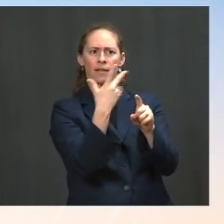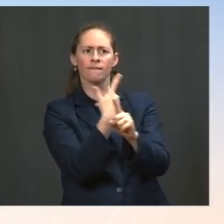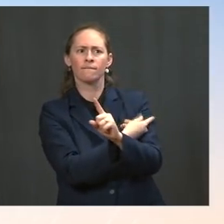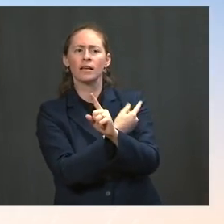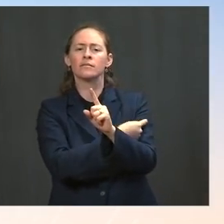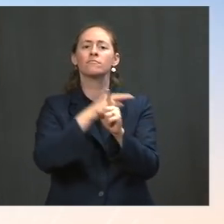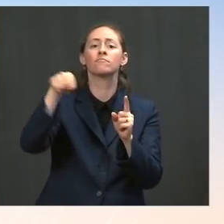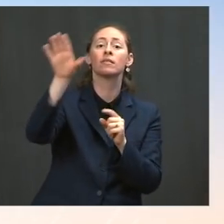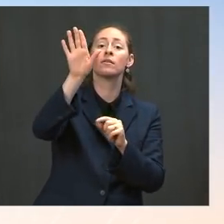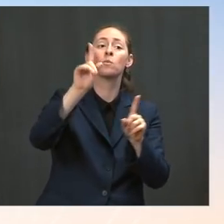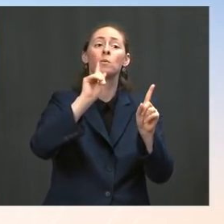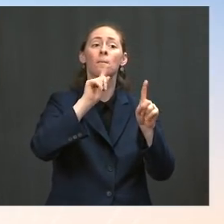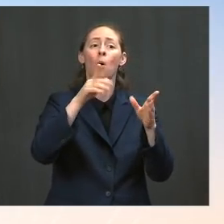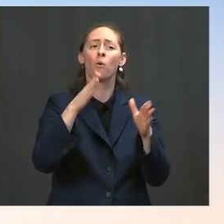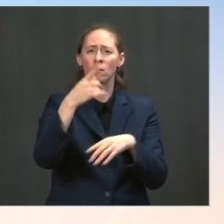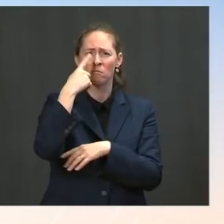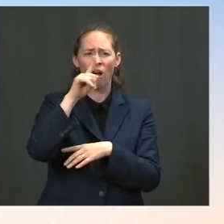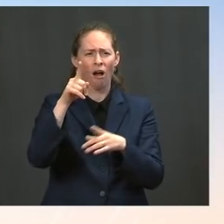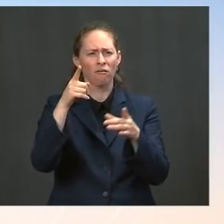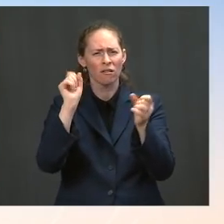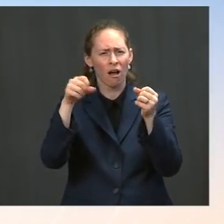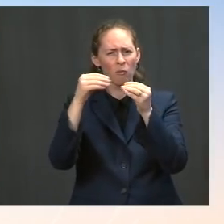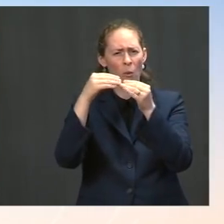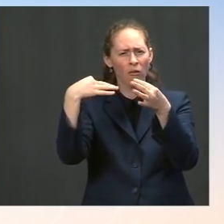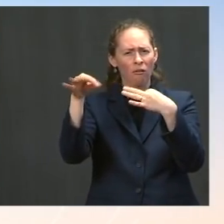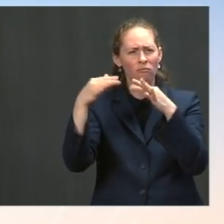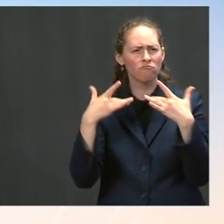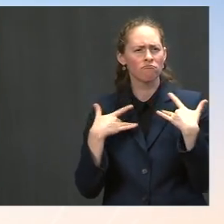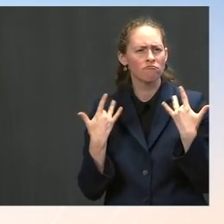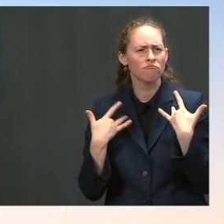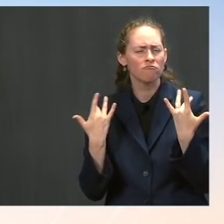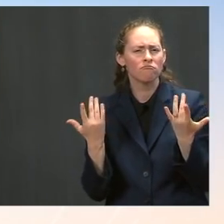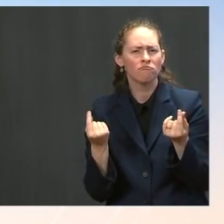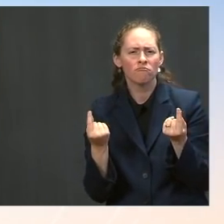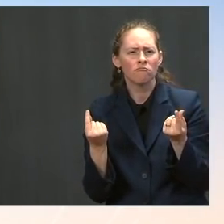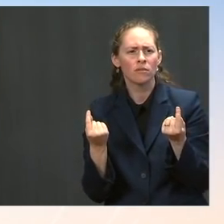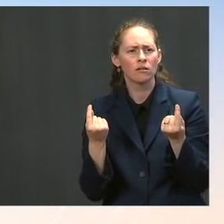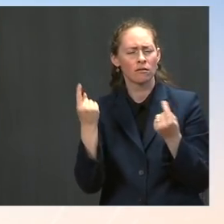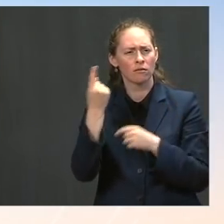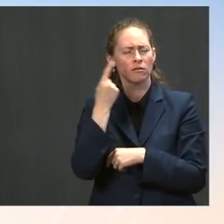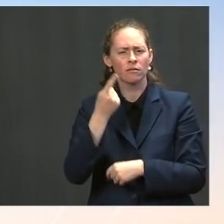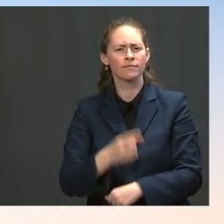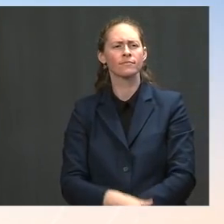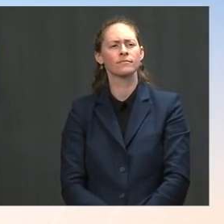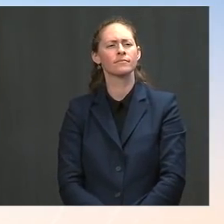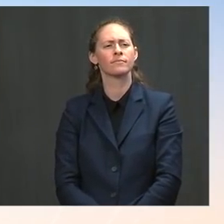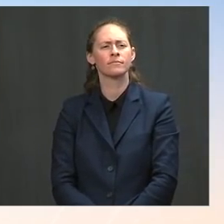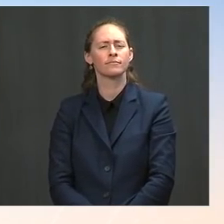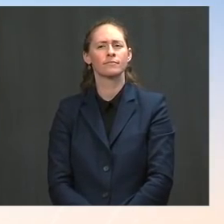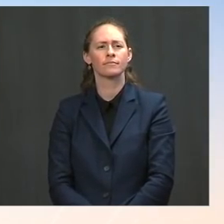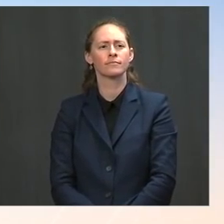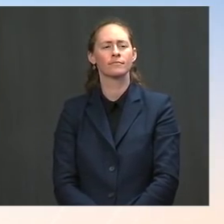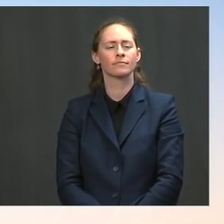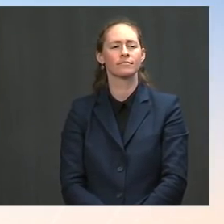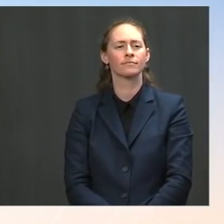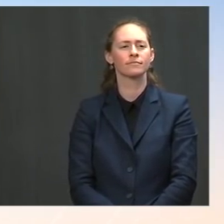Can you elaborate at all in terms of what those entailed? And if you guys feel like you've had an effect on the coverage of those issues? Ms. Psaki: Sure.